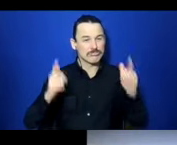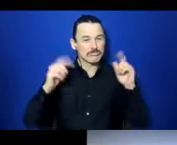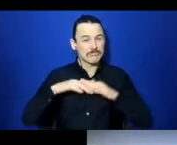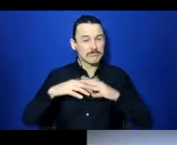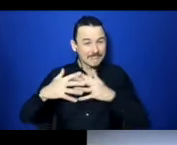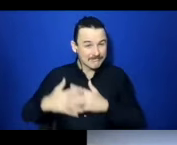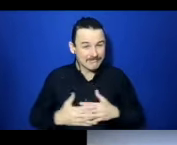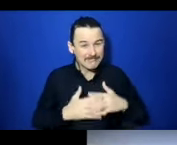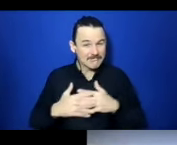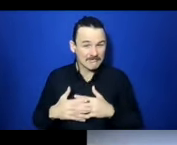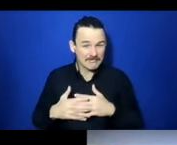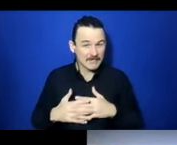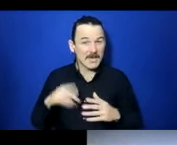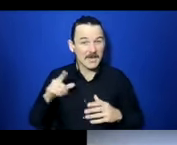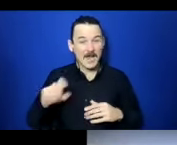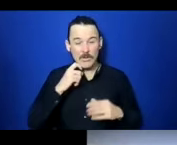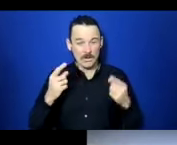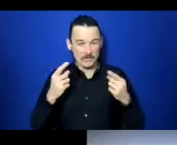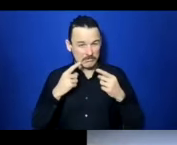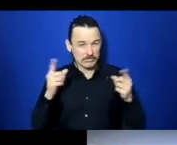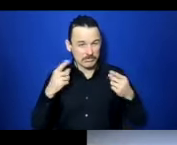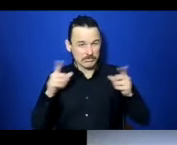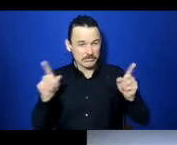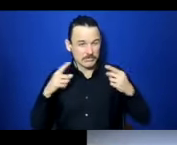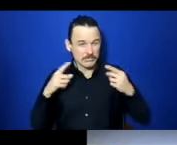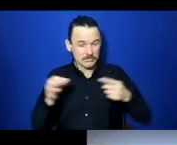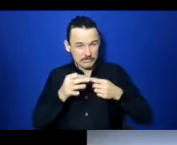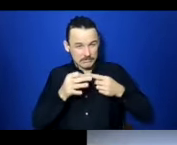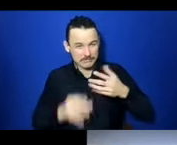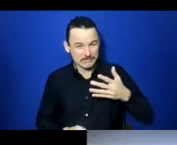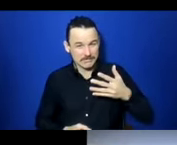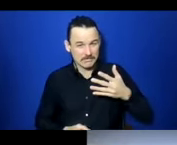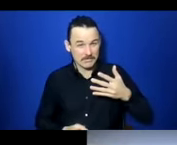presidential appointments that are going to include people with disabilities.